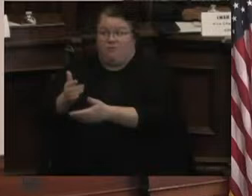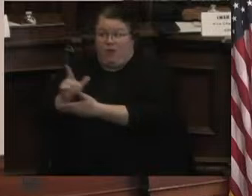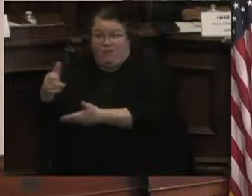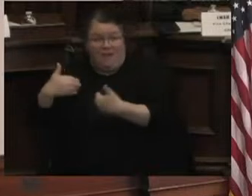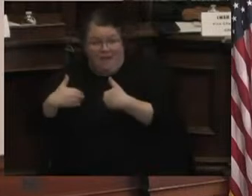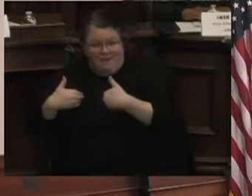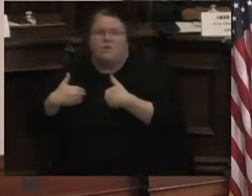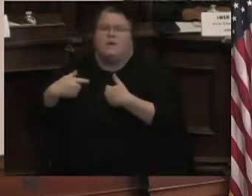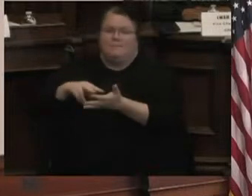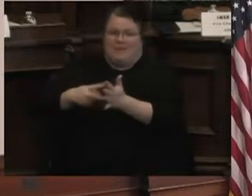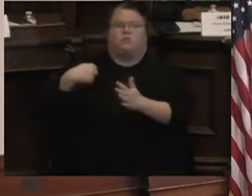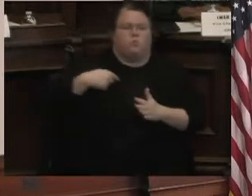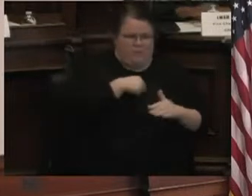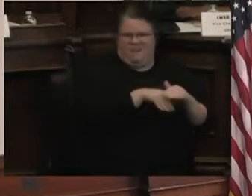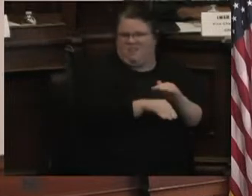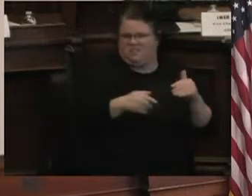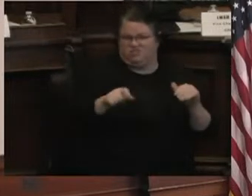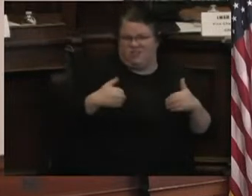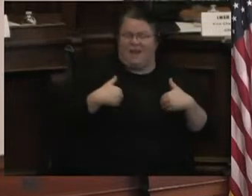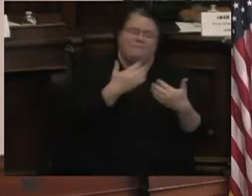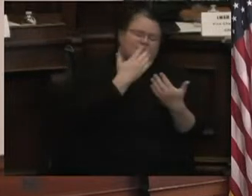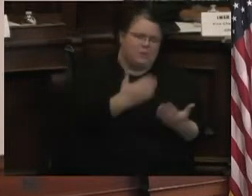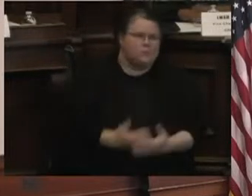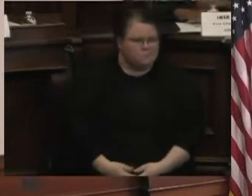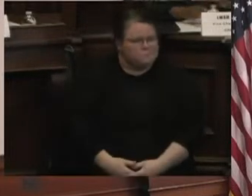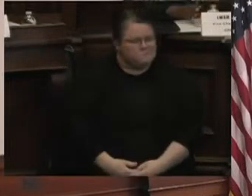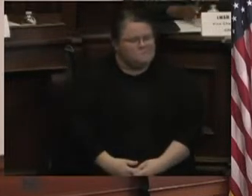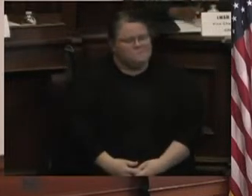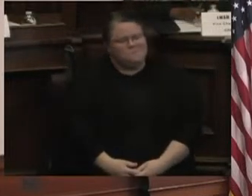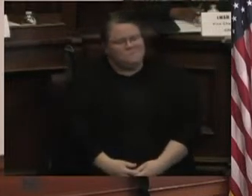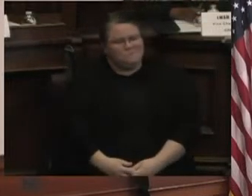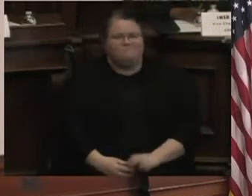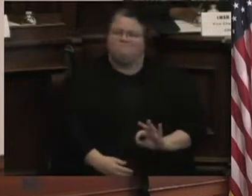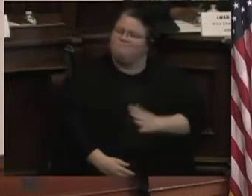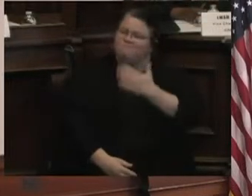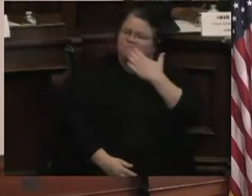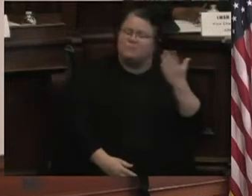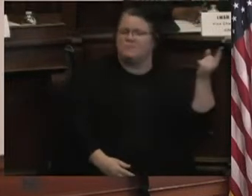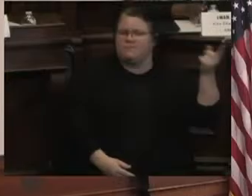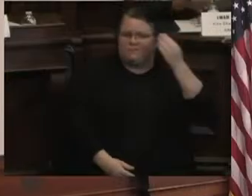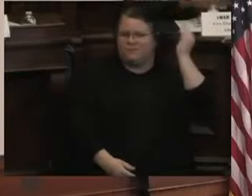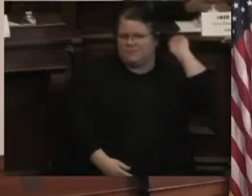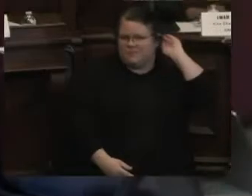have a right to know what the police are doing and have records, any records that they